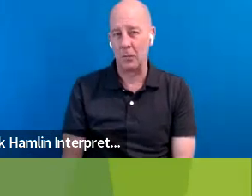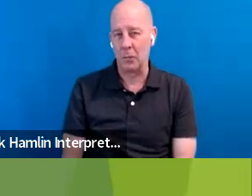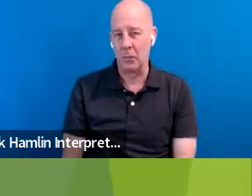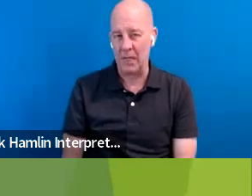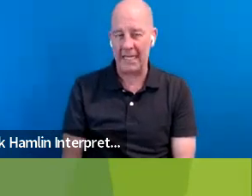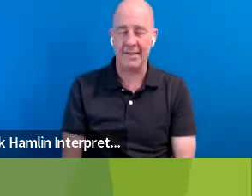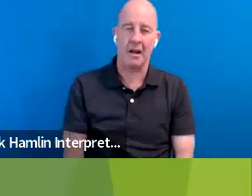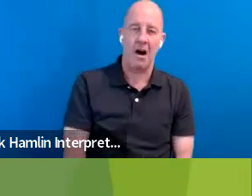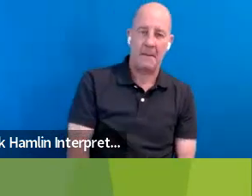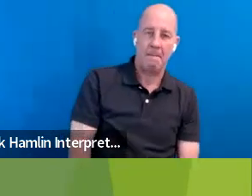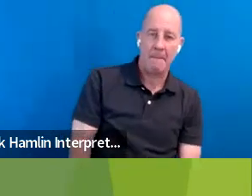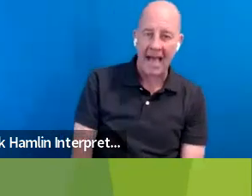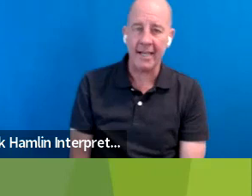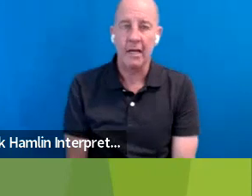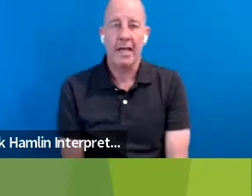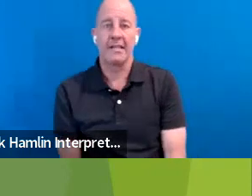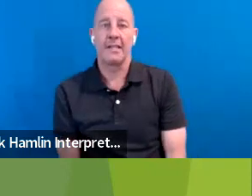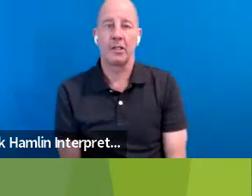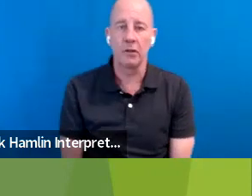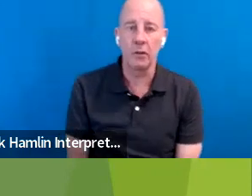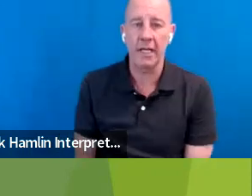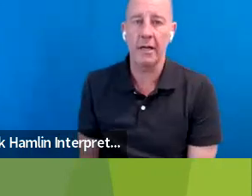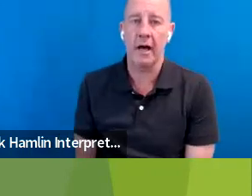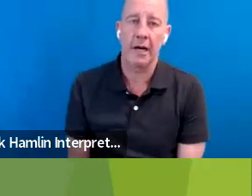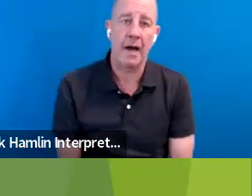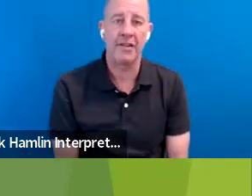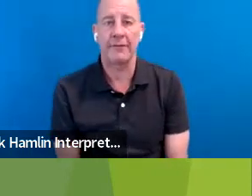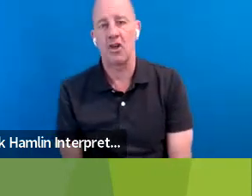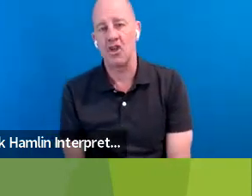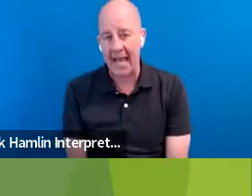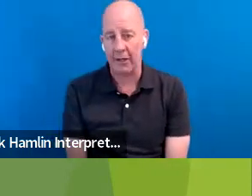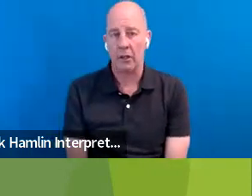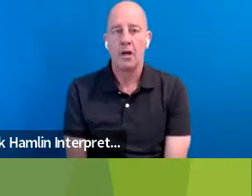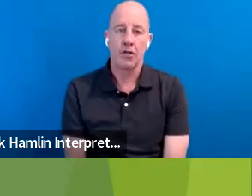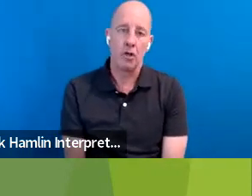Not really it's not automatic. You have a different channel.